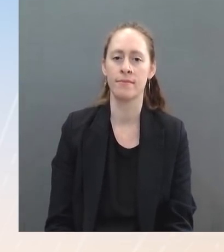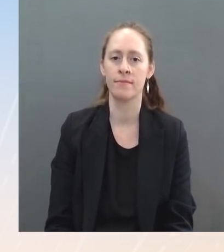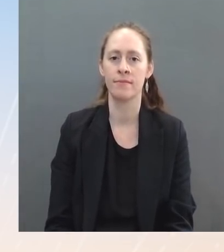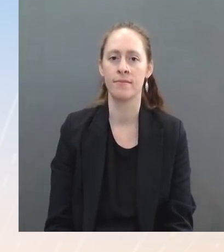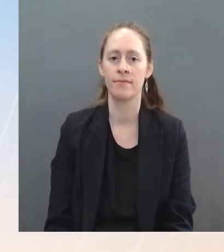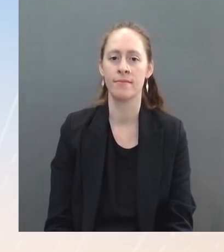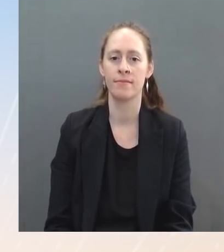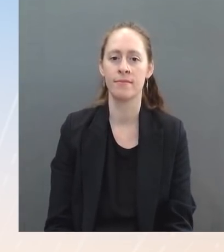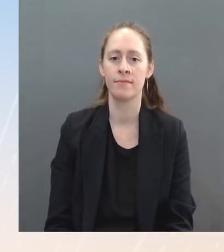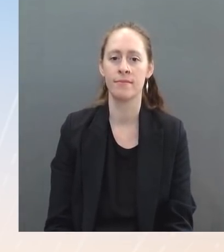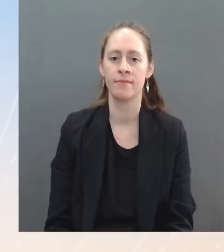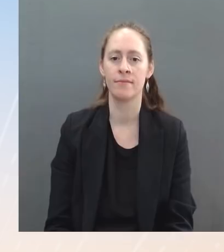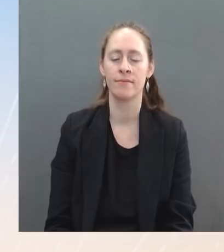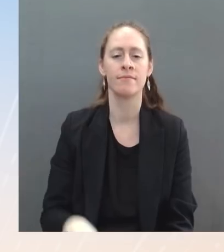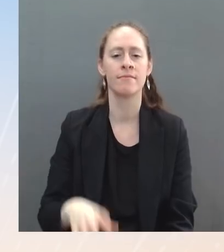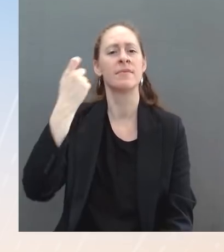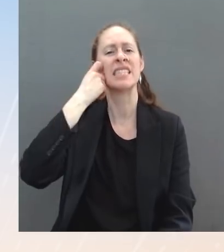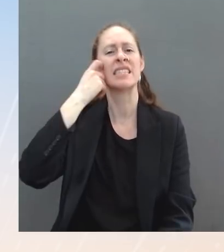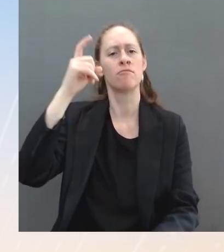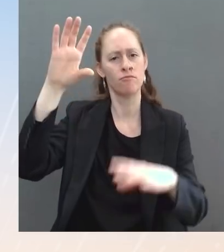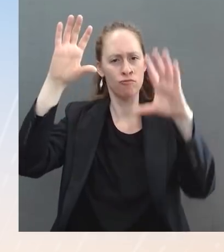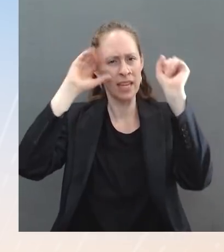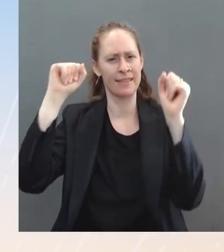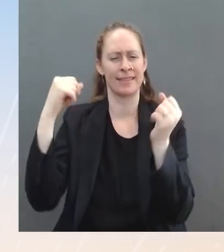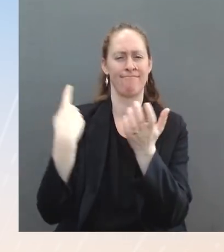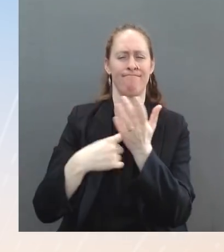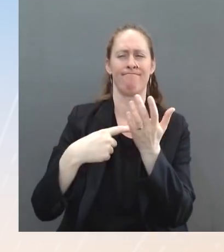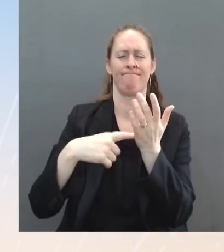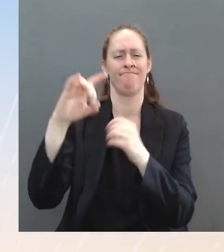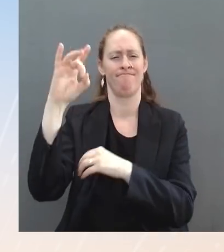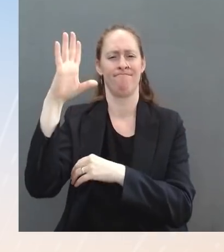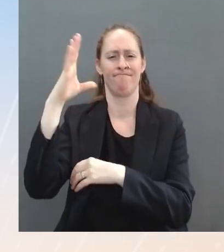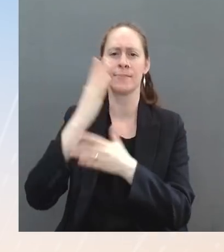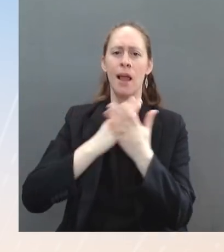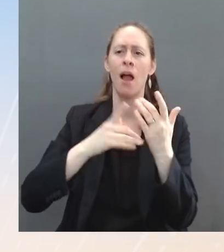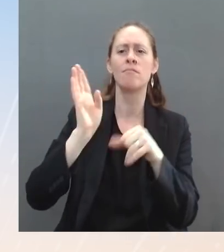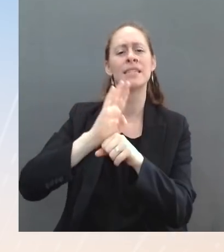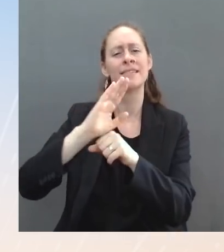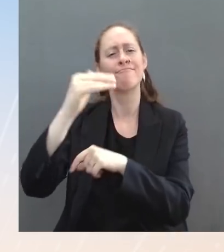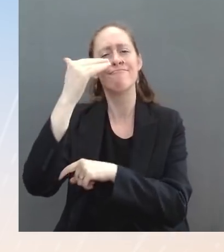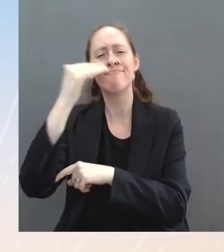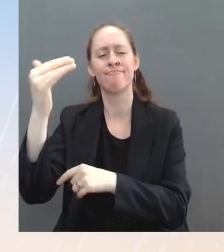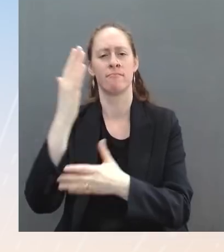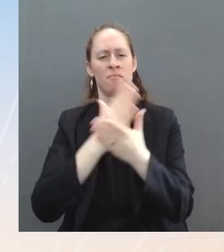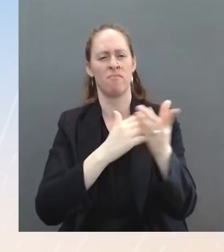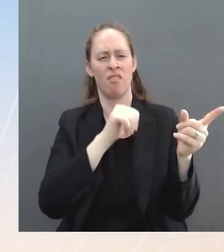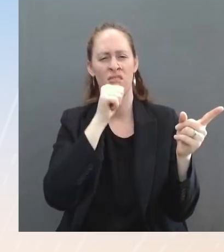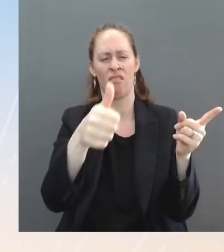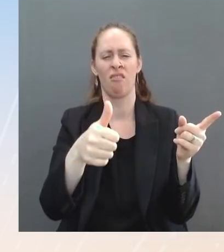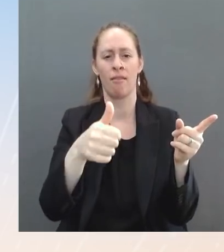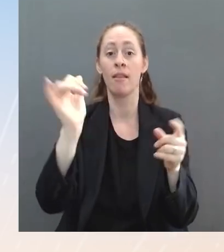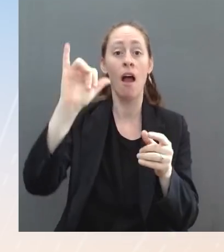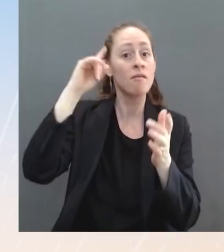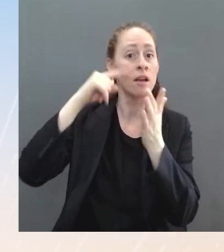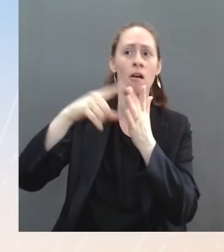right now versus the folks who are sort of banking profit. So, I wanted to give you an opportunity -- for Americans who want to do the patriotic thing,